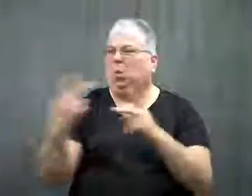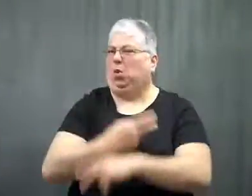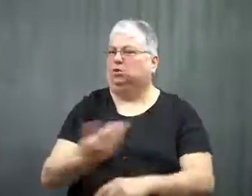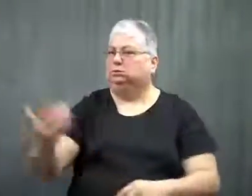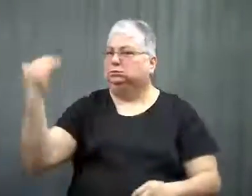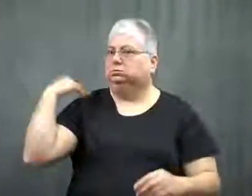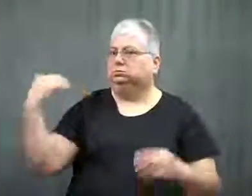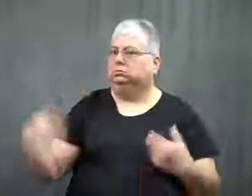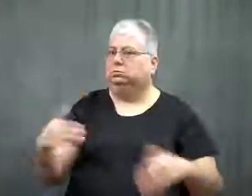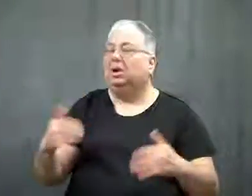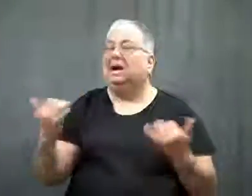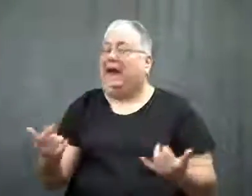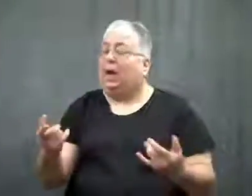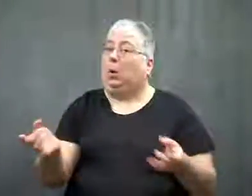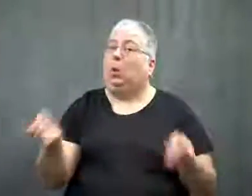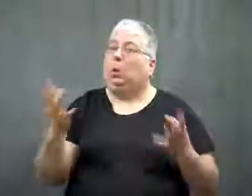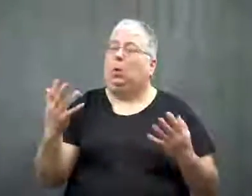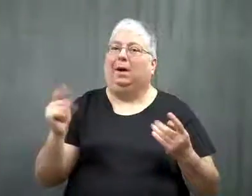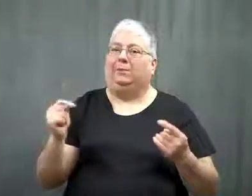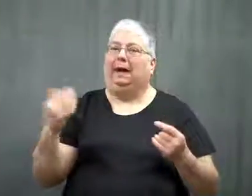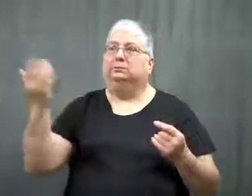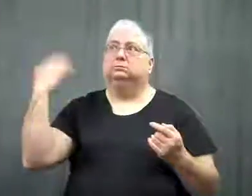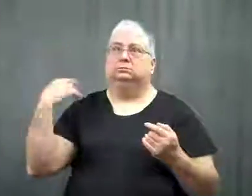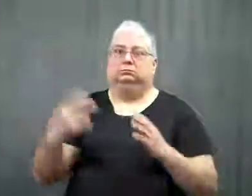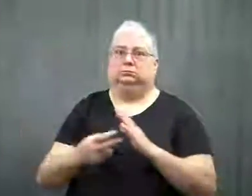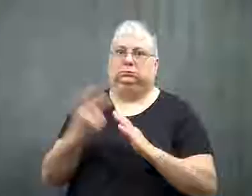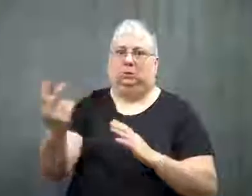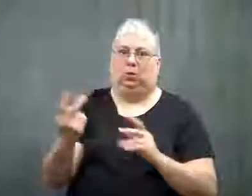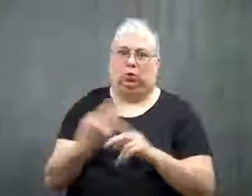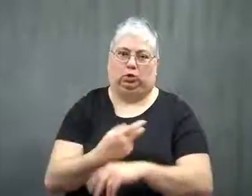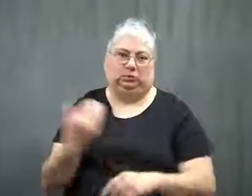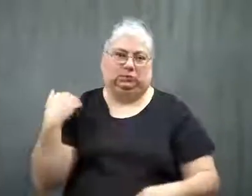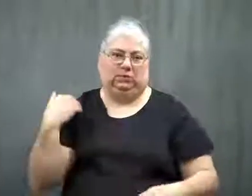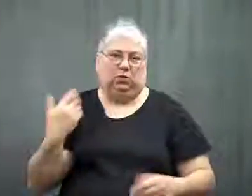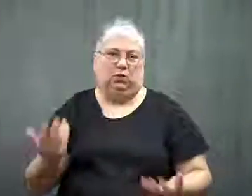Bad as the deaths from the recent ones were, the one in 1925 was twice as bad.